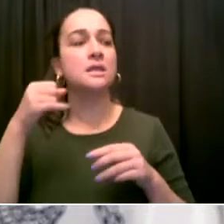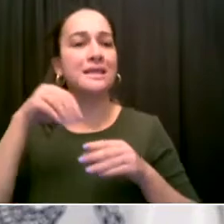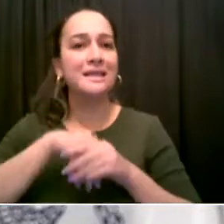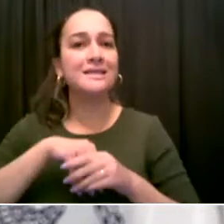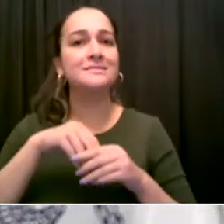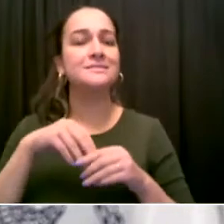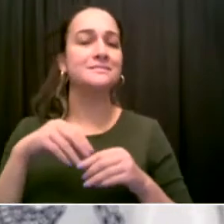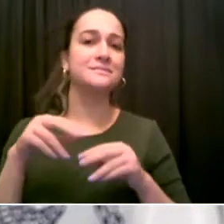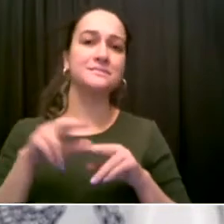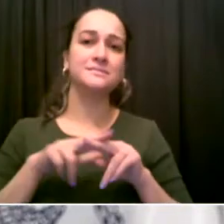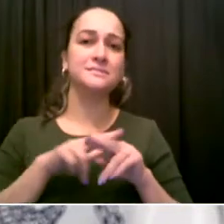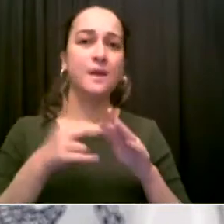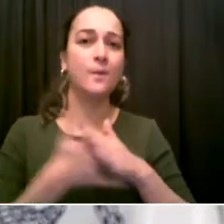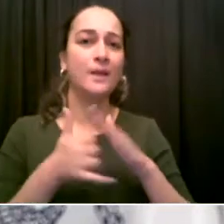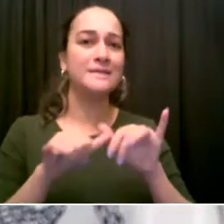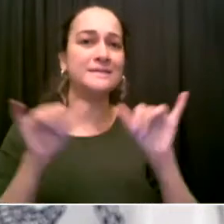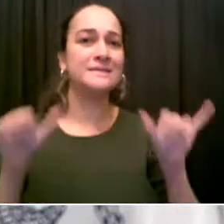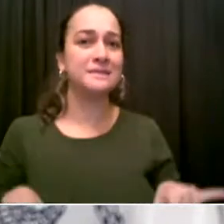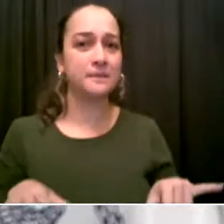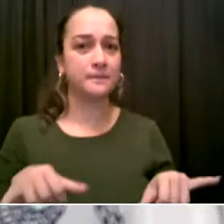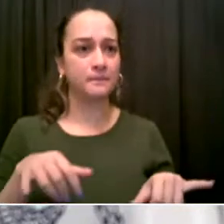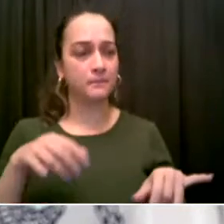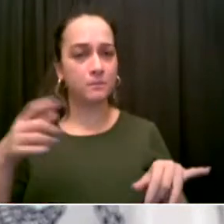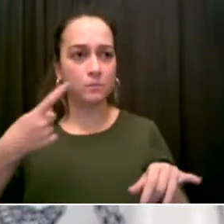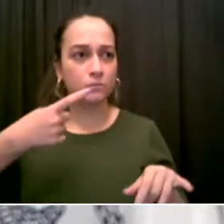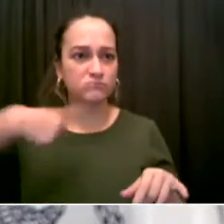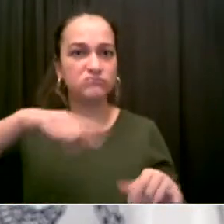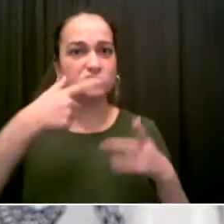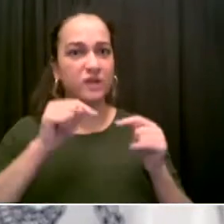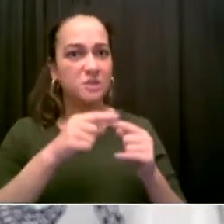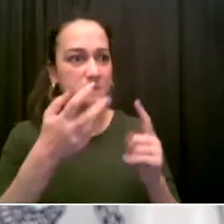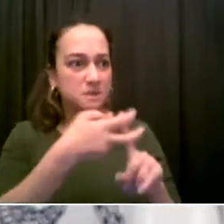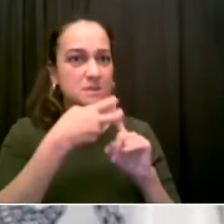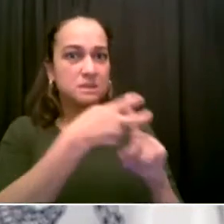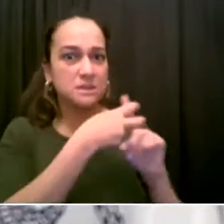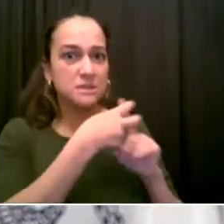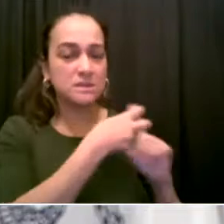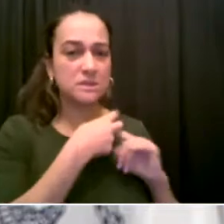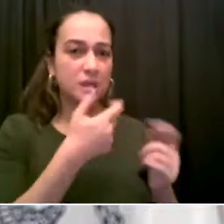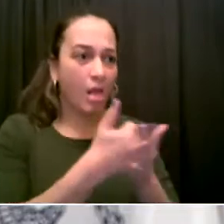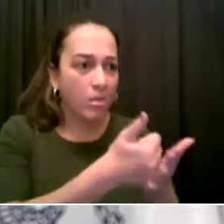YOU BE MORE SPECIFIC ABOUT THAT DEPLOYMENT. ALSO THE EFFORT TO HELP THE HOMELESS AND MENTALLY ILL. IS T HEEFFORT AS